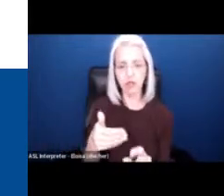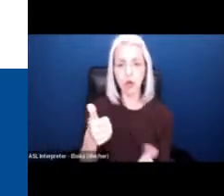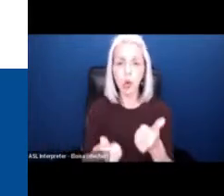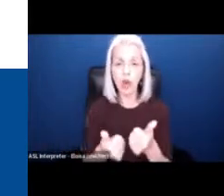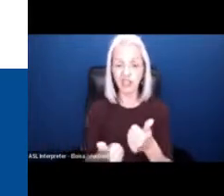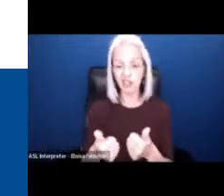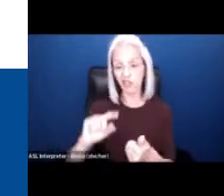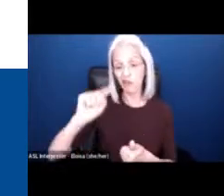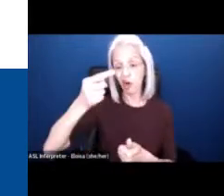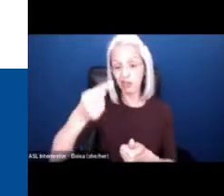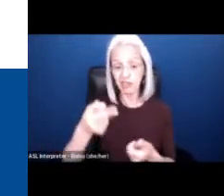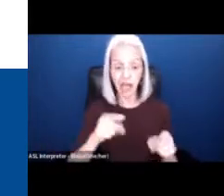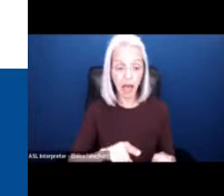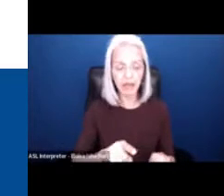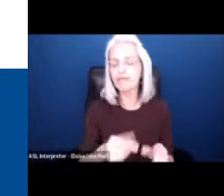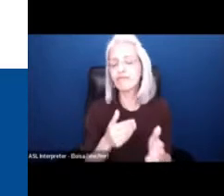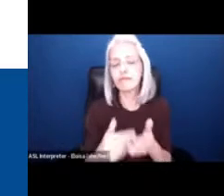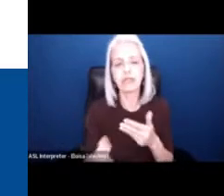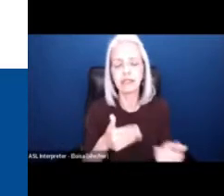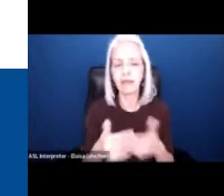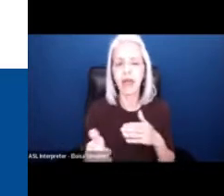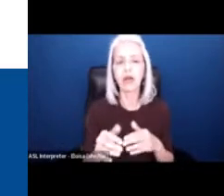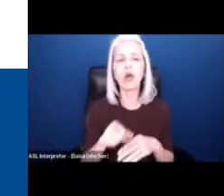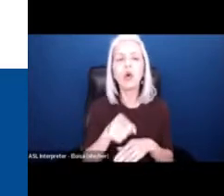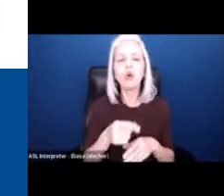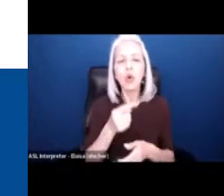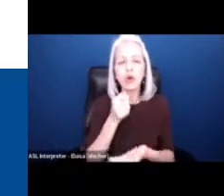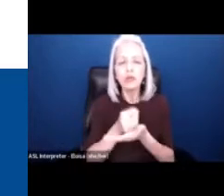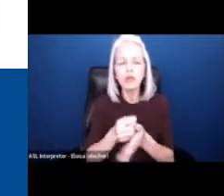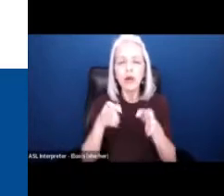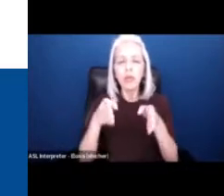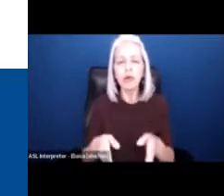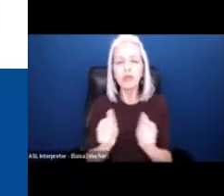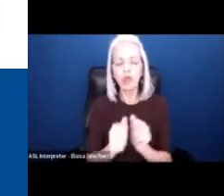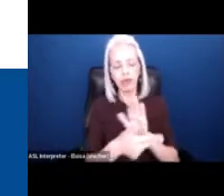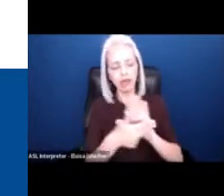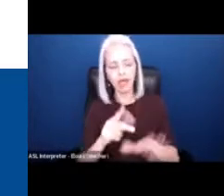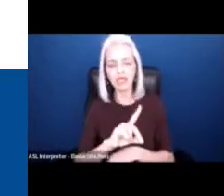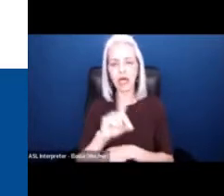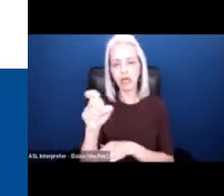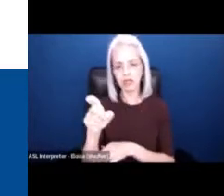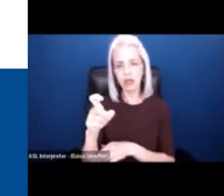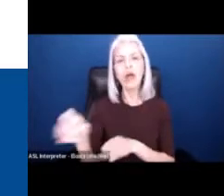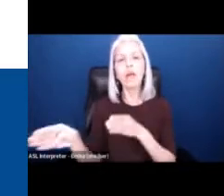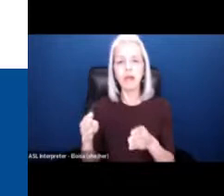still treating someone who has a diagnosable behavioral health condition. The second is to develop and implement training